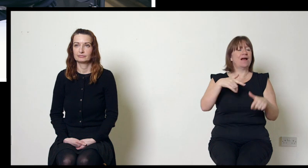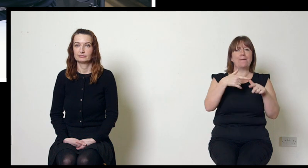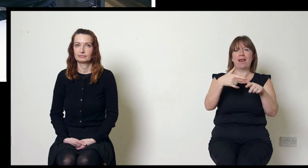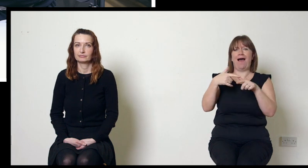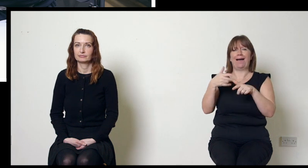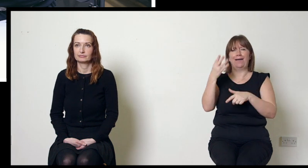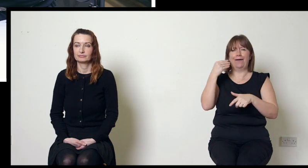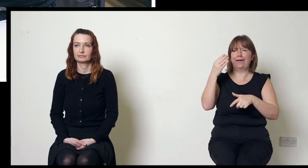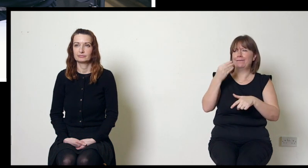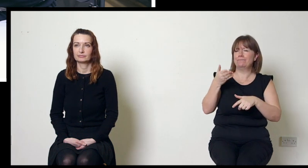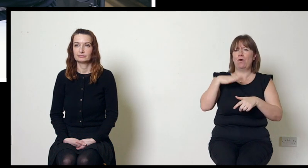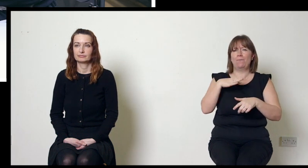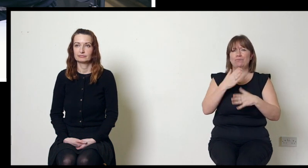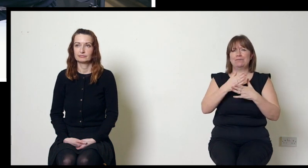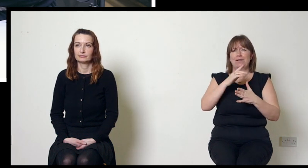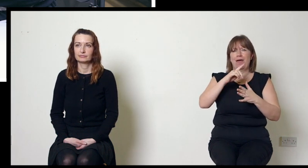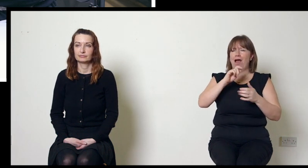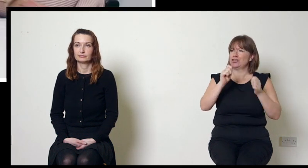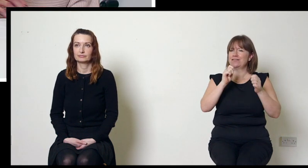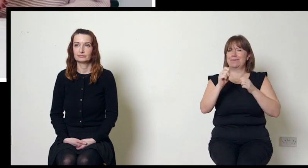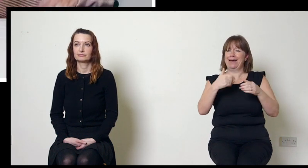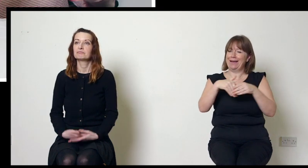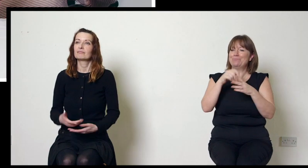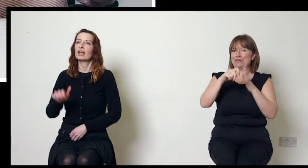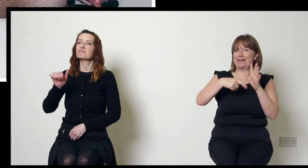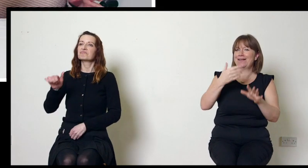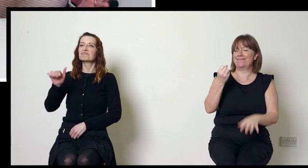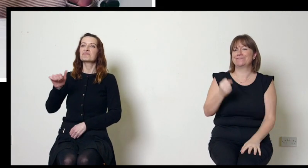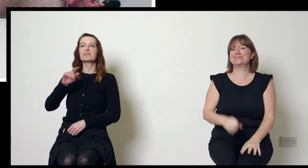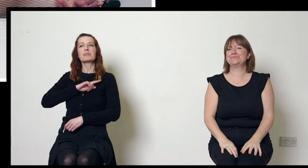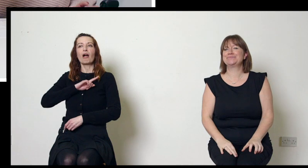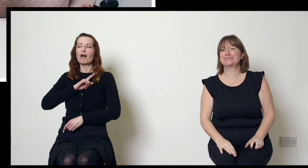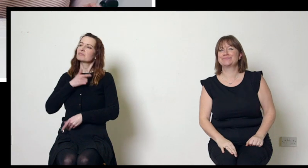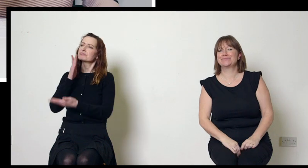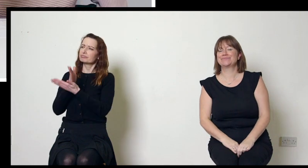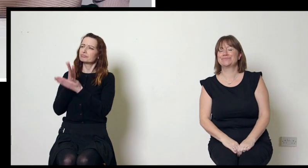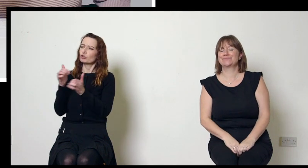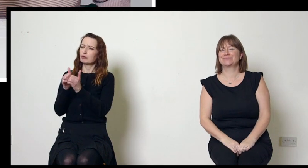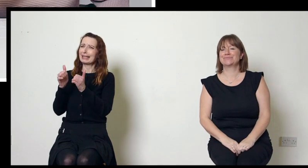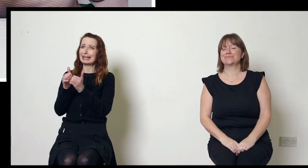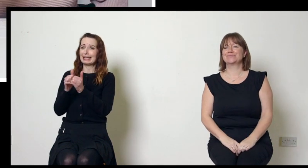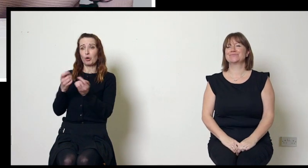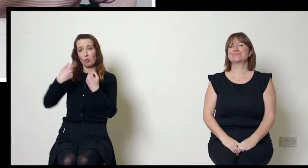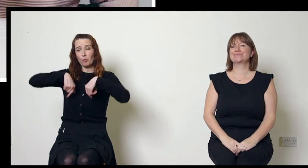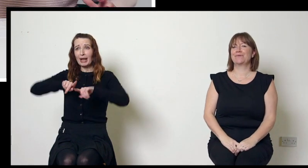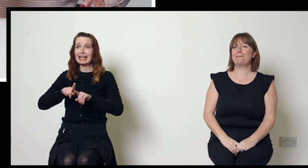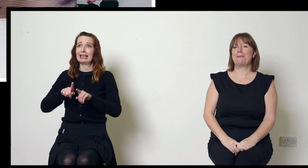Reasonable Adjustment and what have you is in those projects as well. Yeah because it’s you know, like absolutely we are going to be working